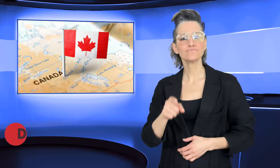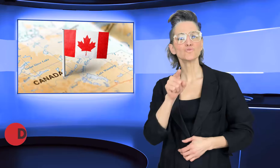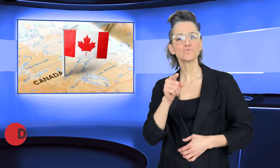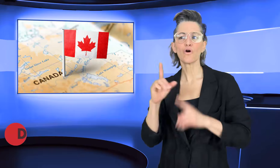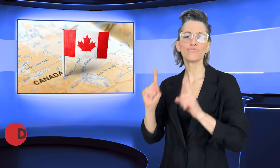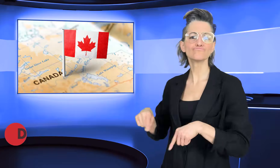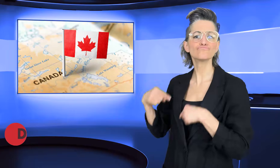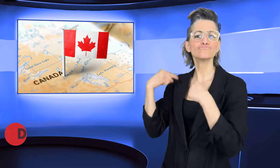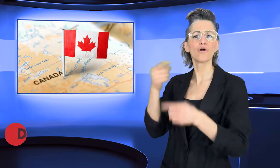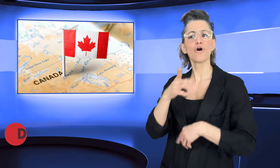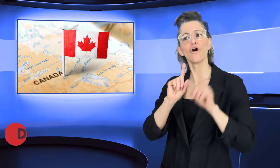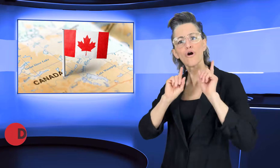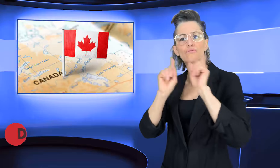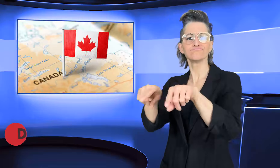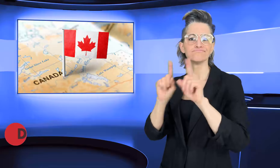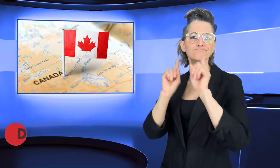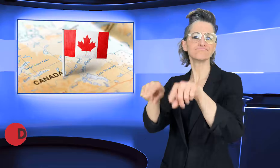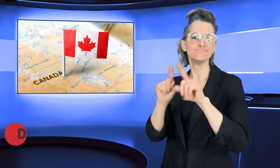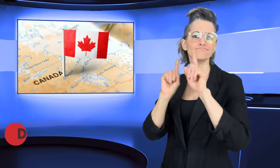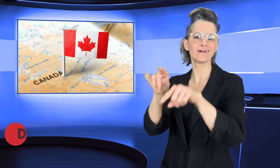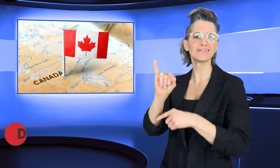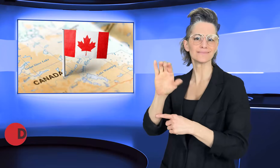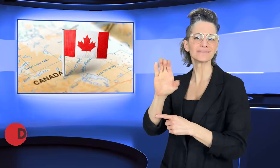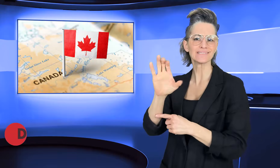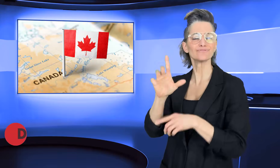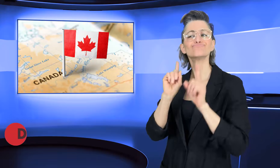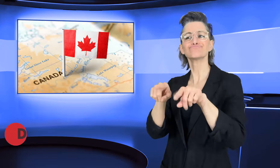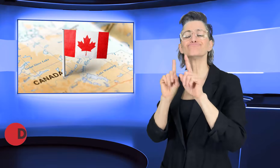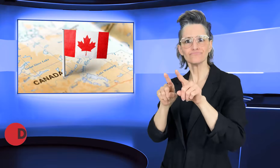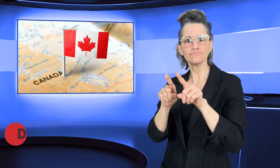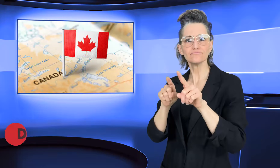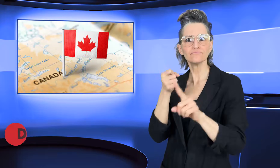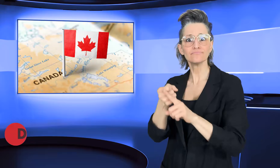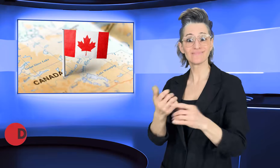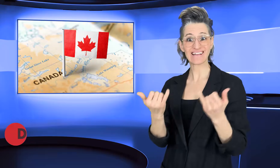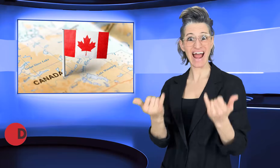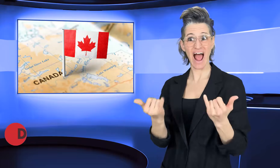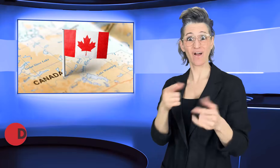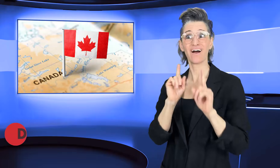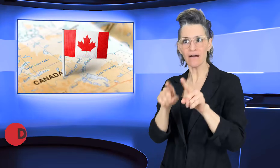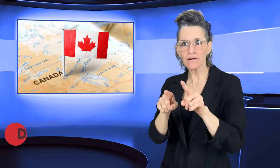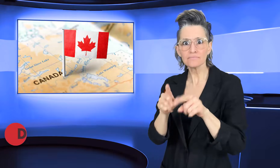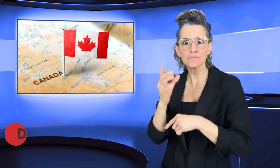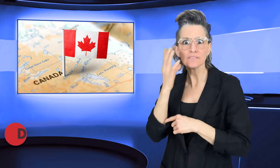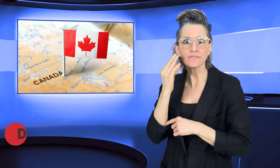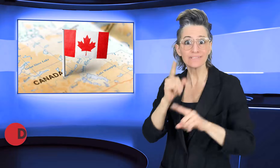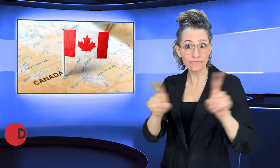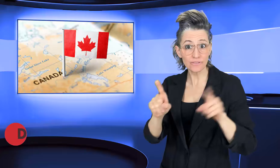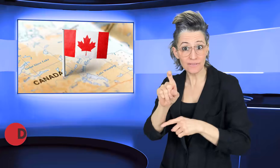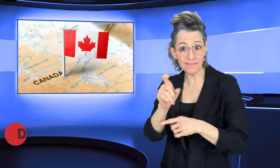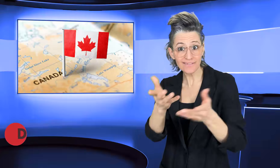How was this experience different from your past visits to ICBC?